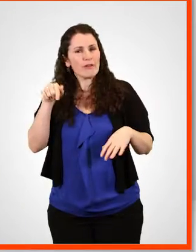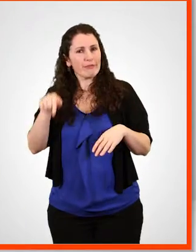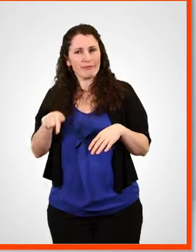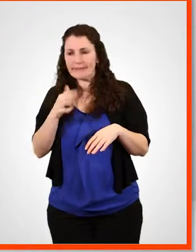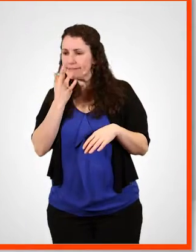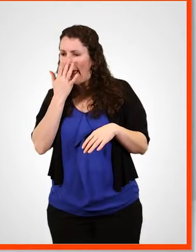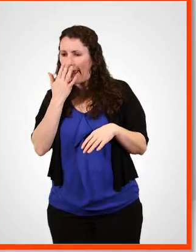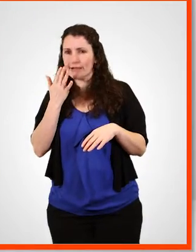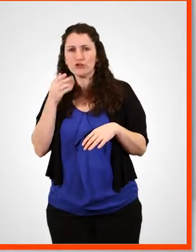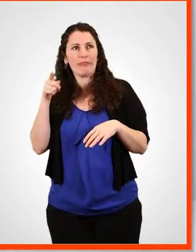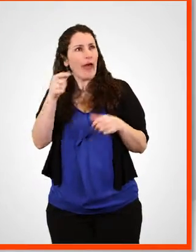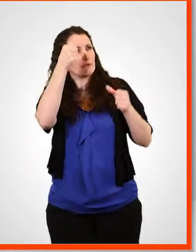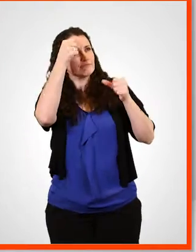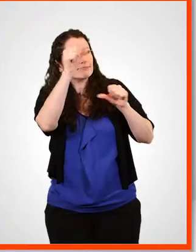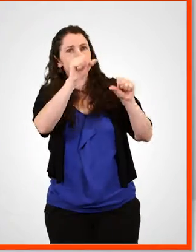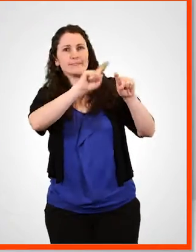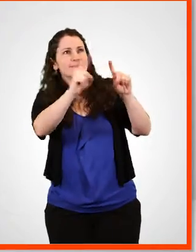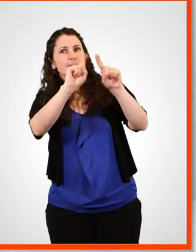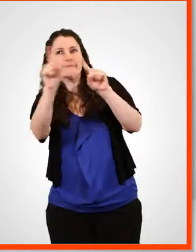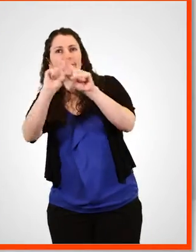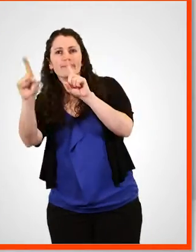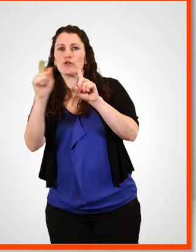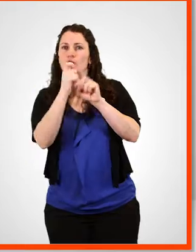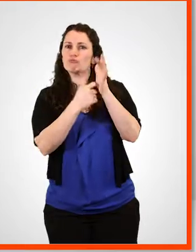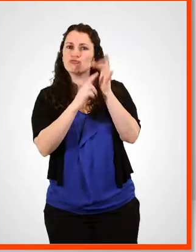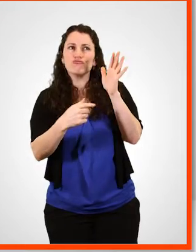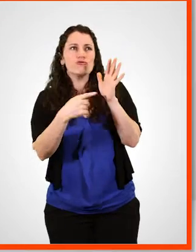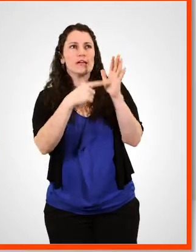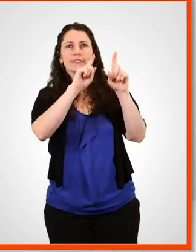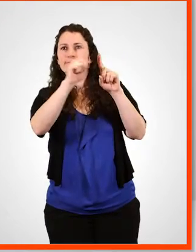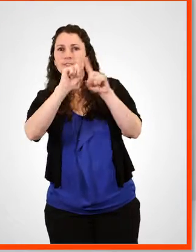because they're that much older now have a growing set of sight words they recognise